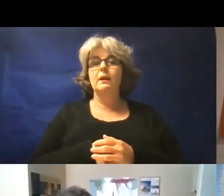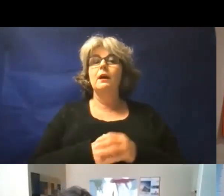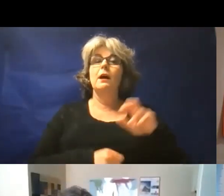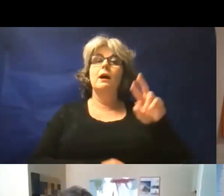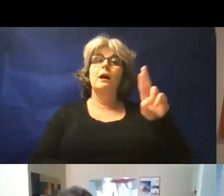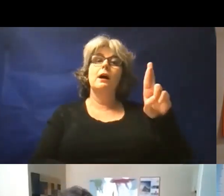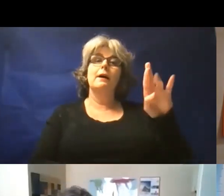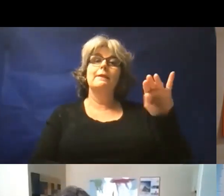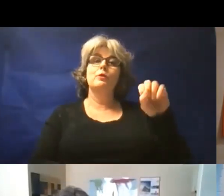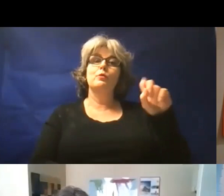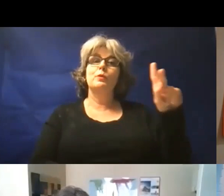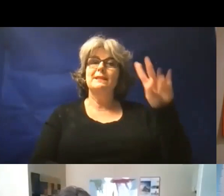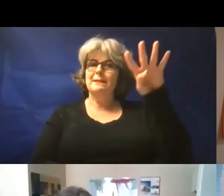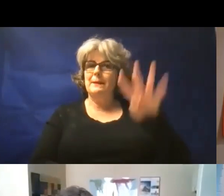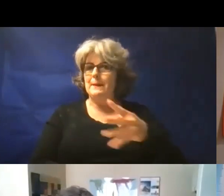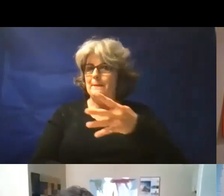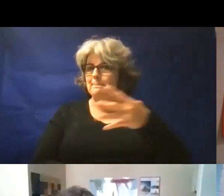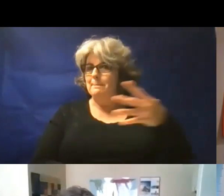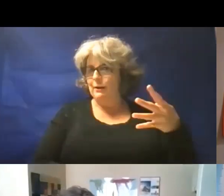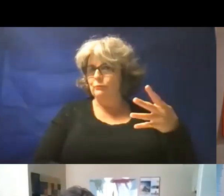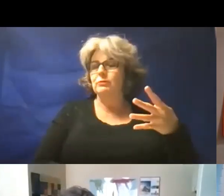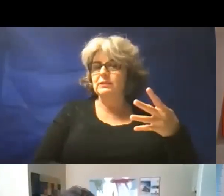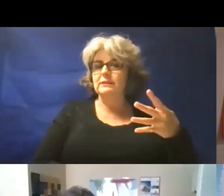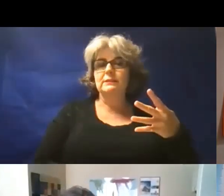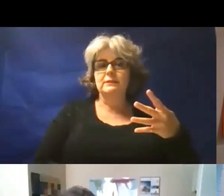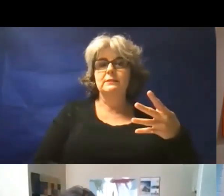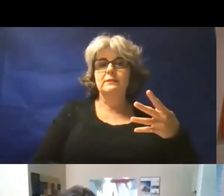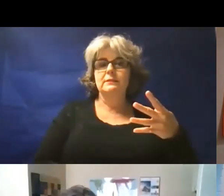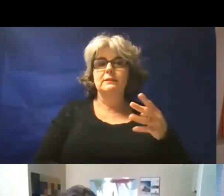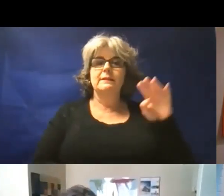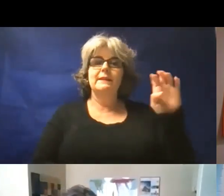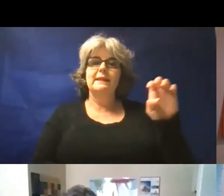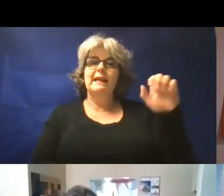of questions about that so i know that the the ea the education abroad knowledge community